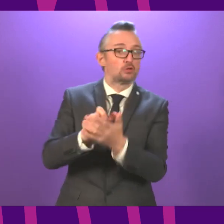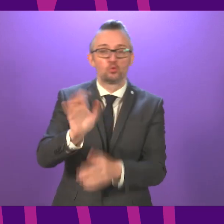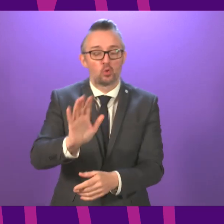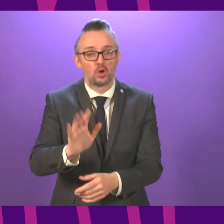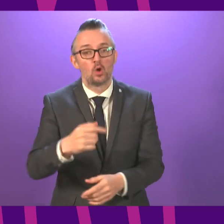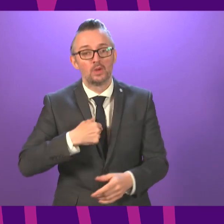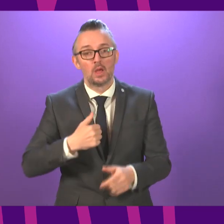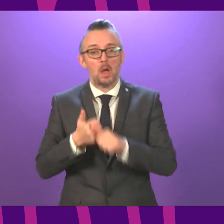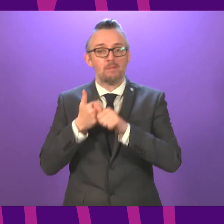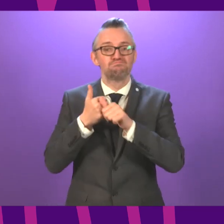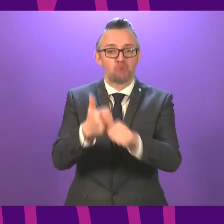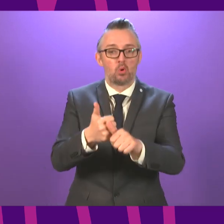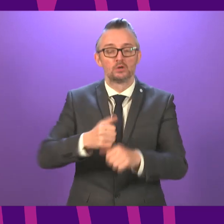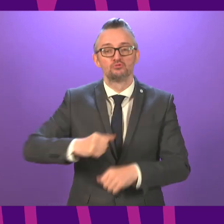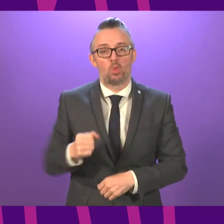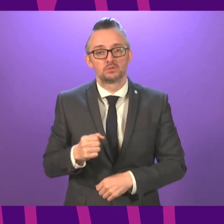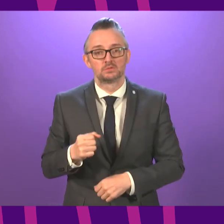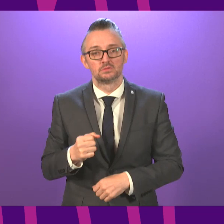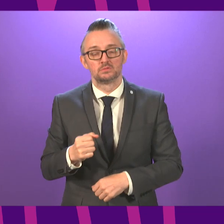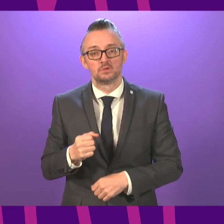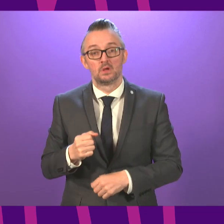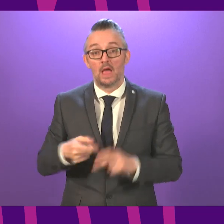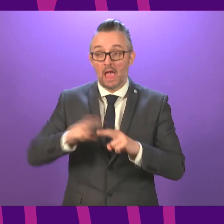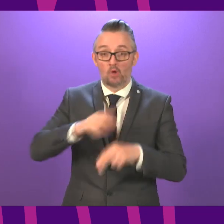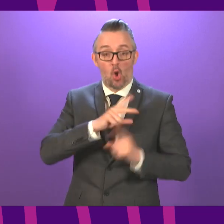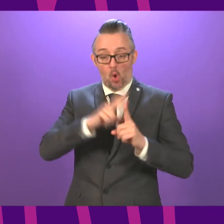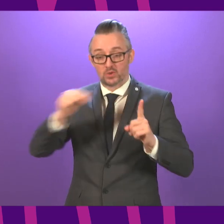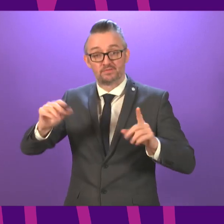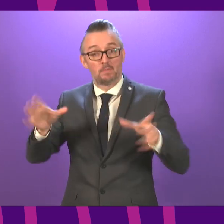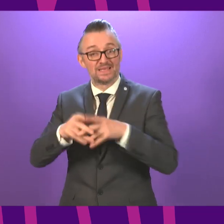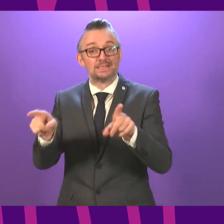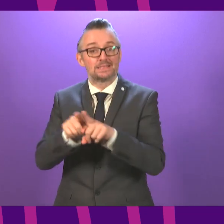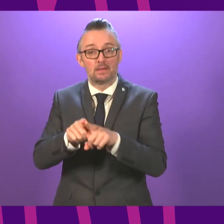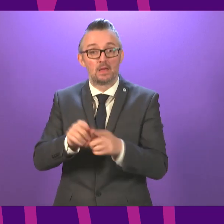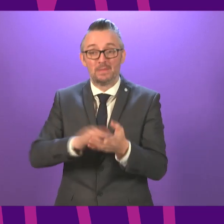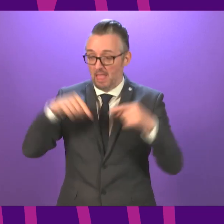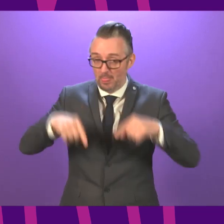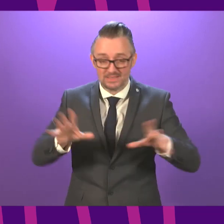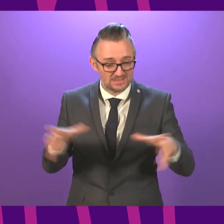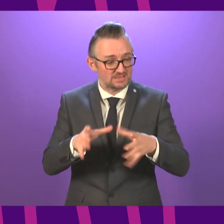and if we had a Conservative Party that was pro-Scotland we would not be in this mess. Anas Sarwar (Glasgow) (Lab):